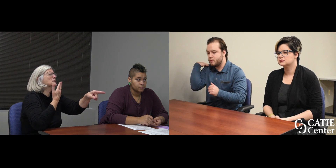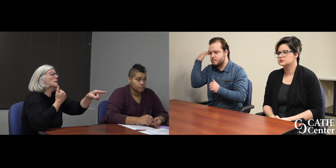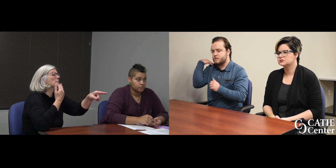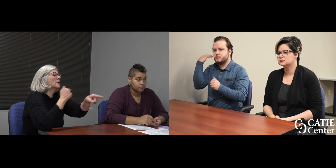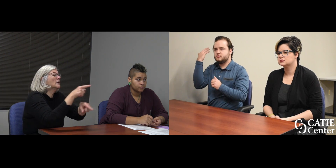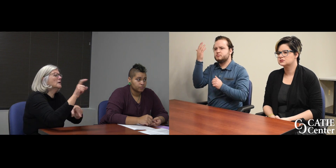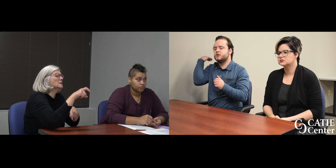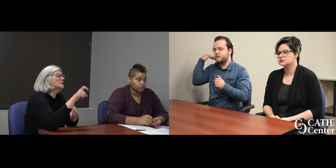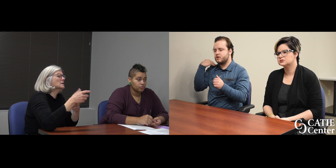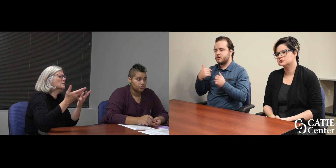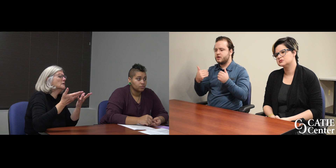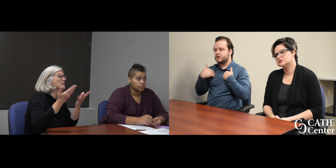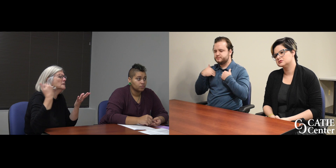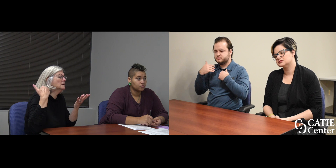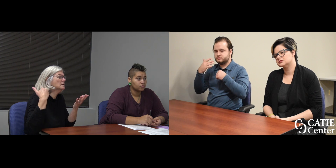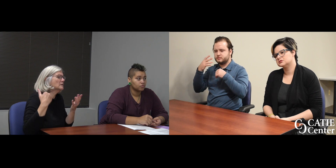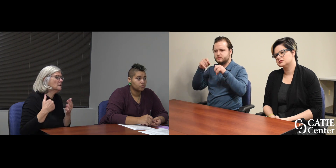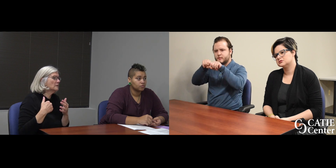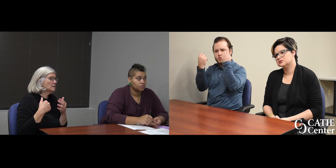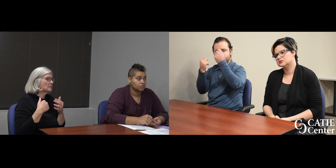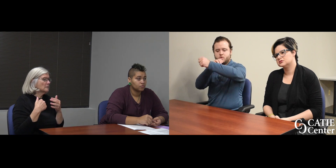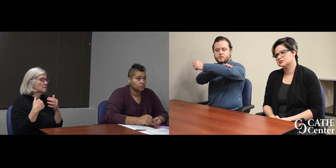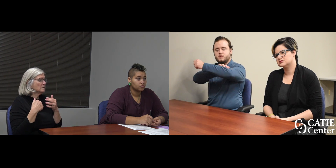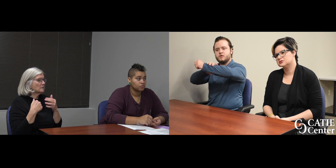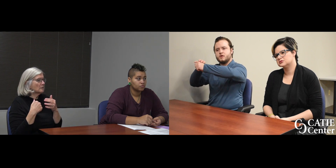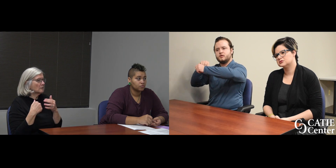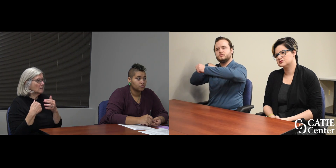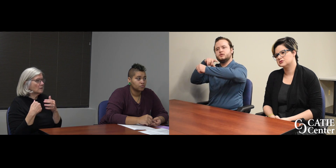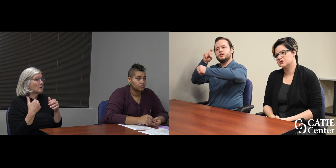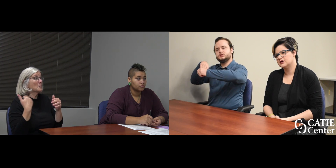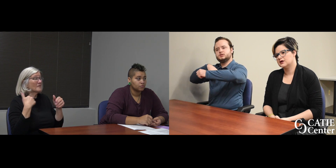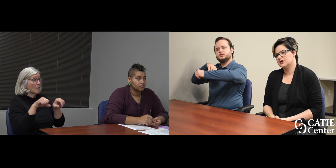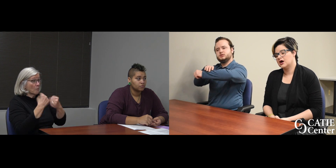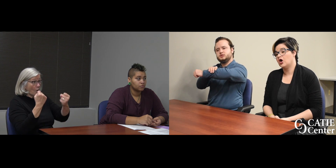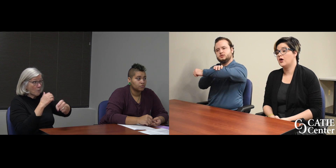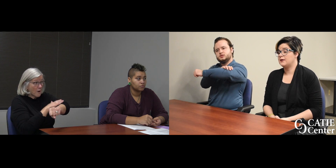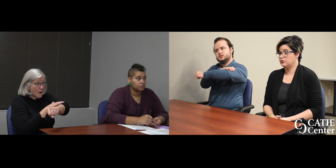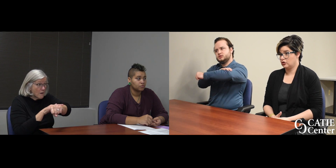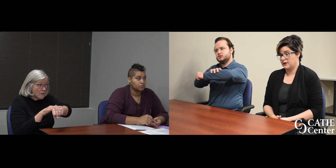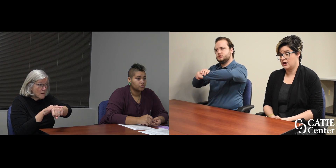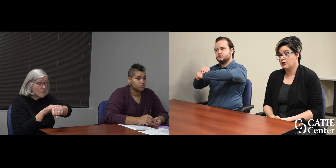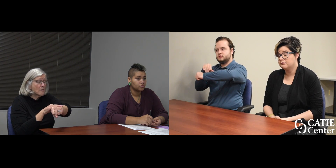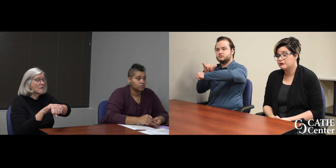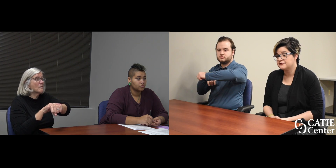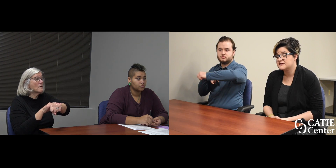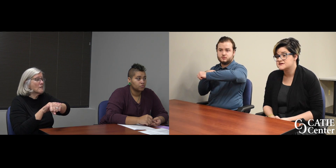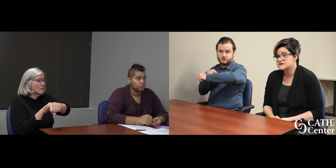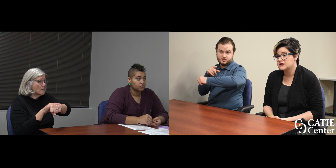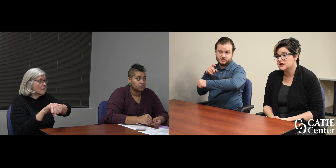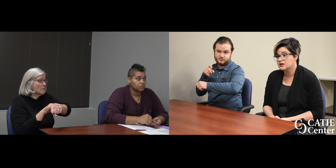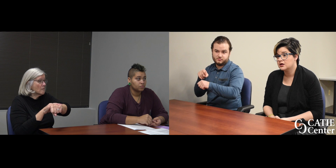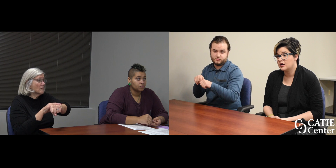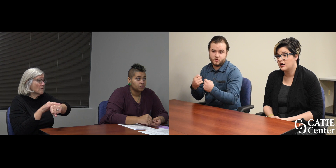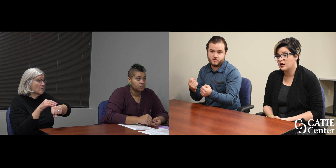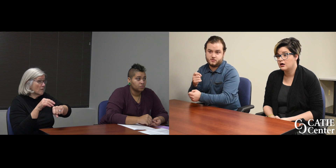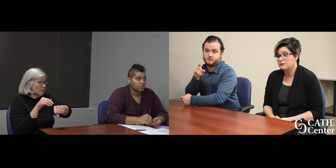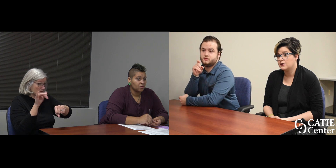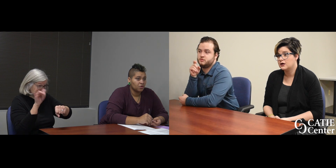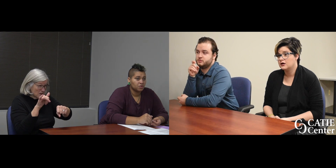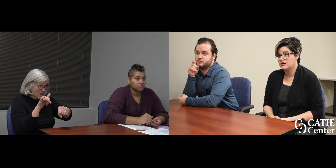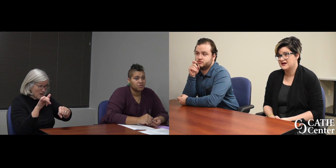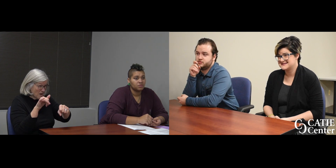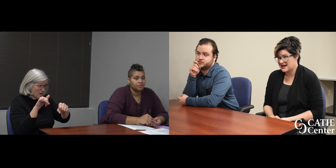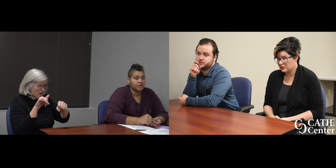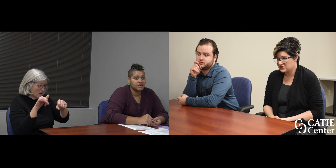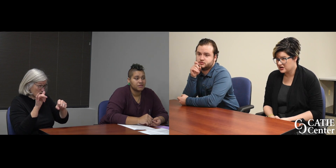I: Well, I poked my arm previously.